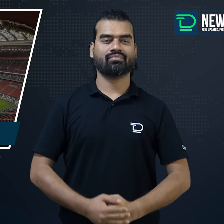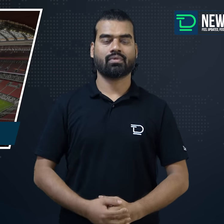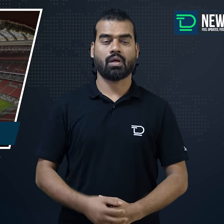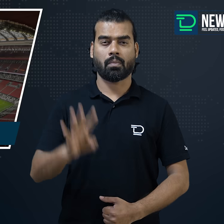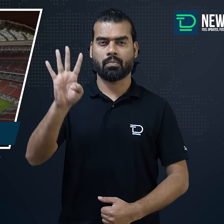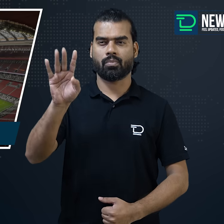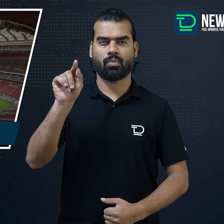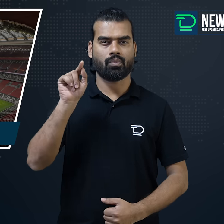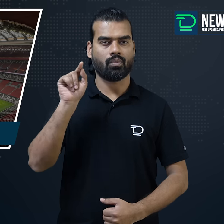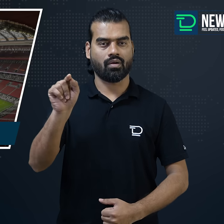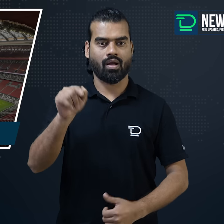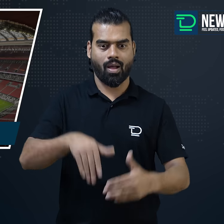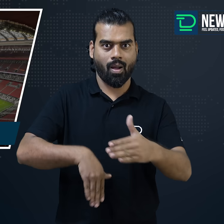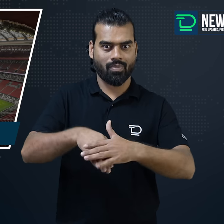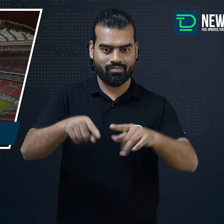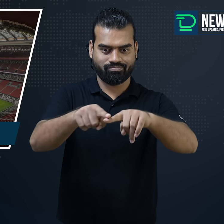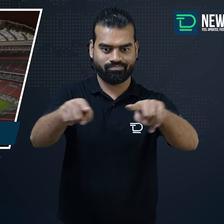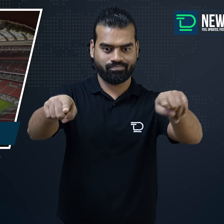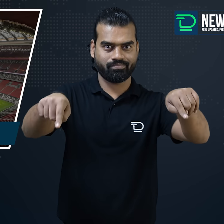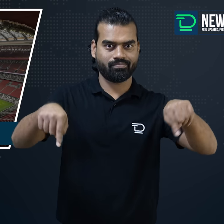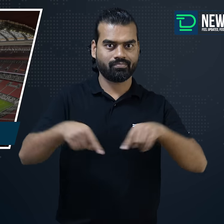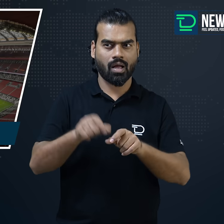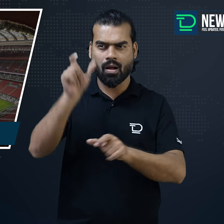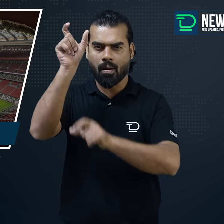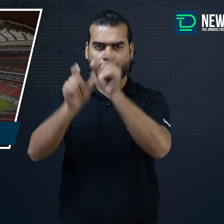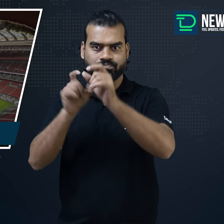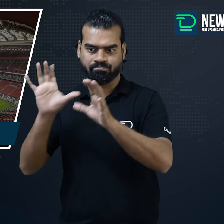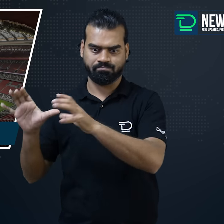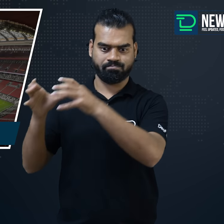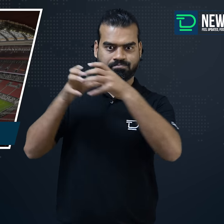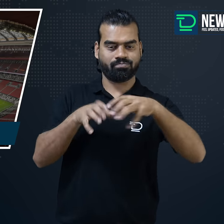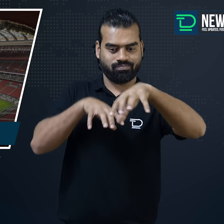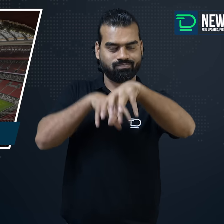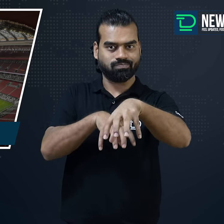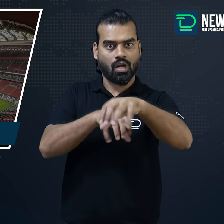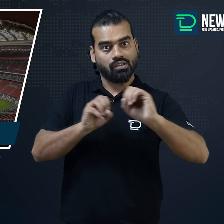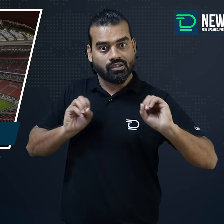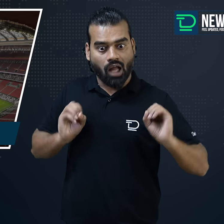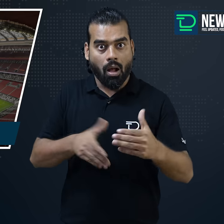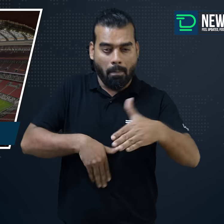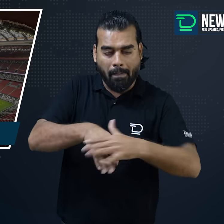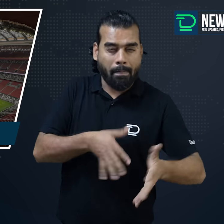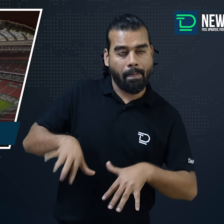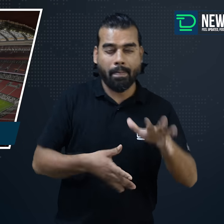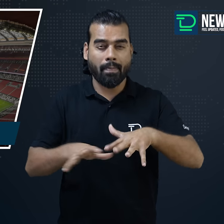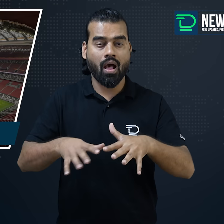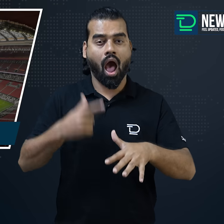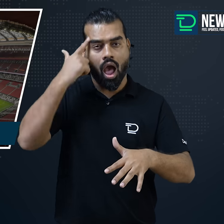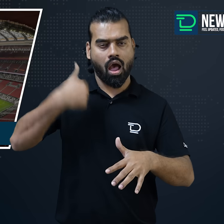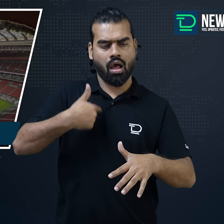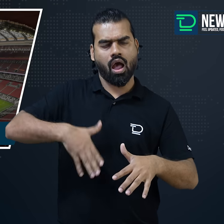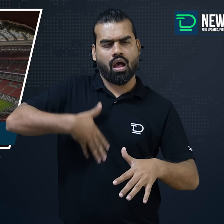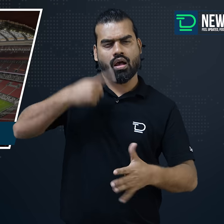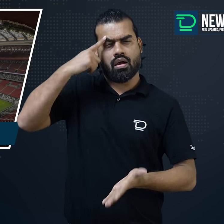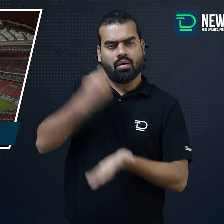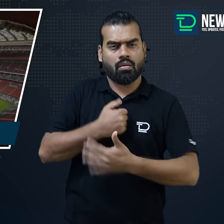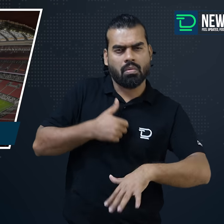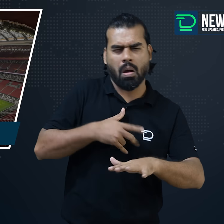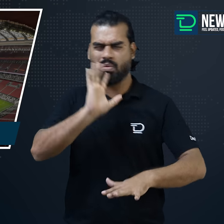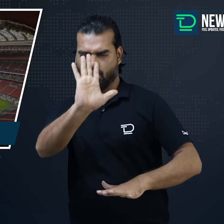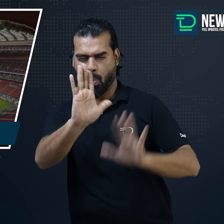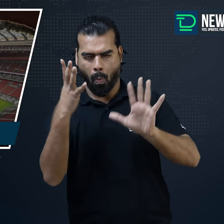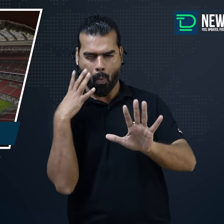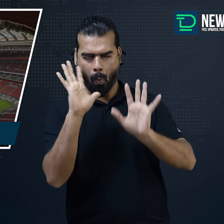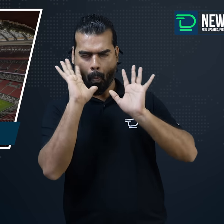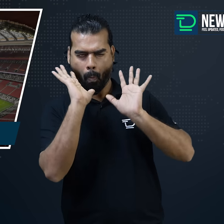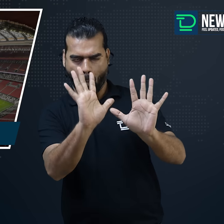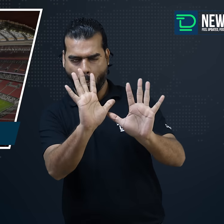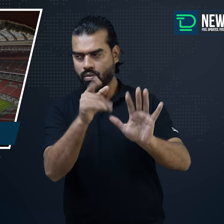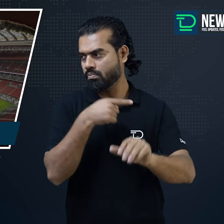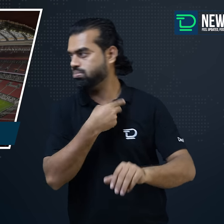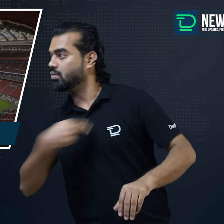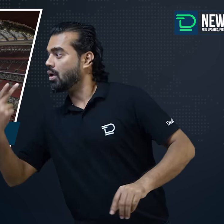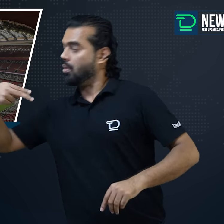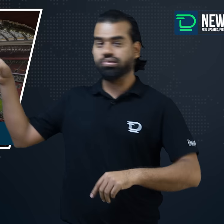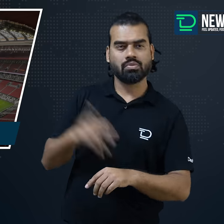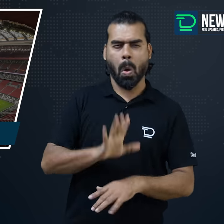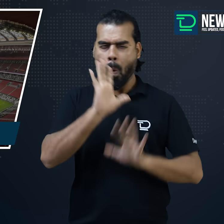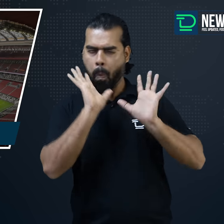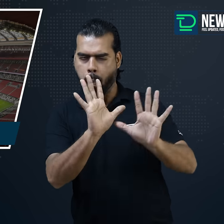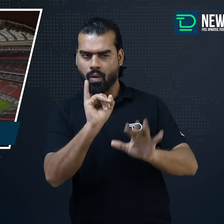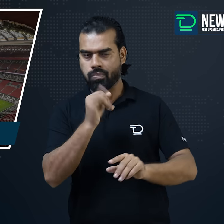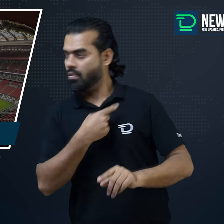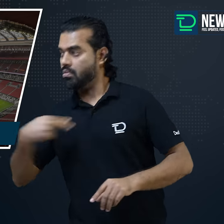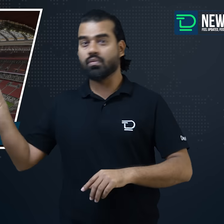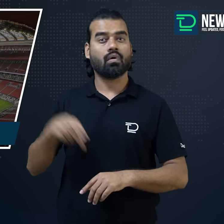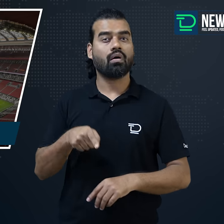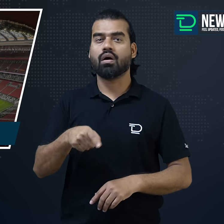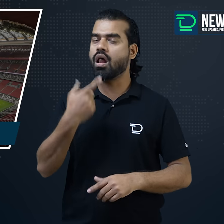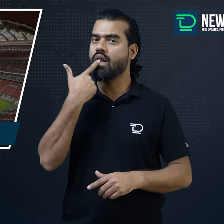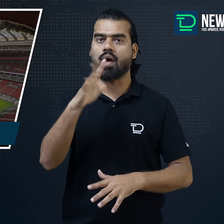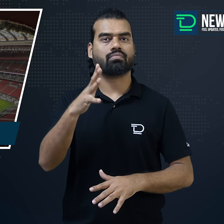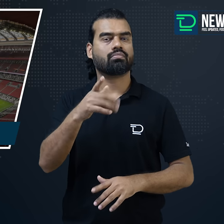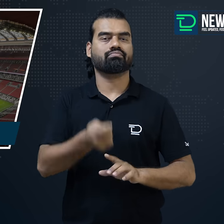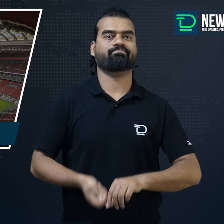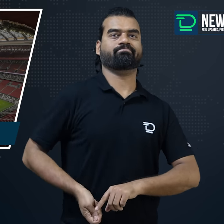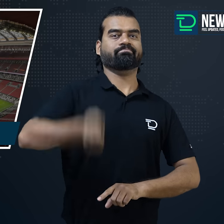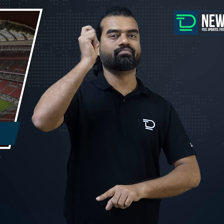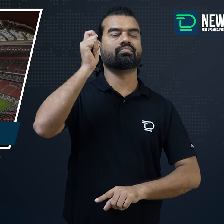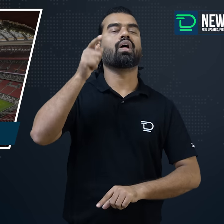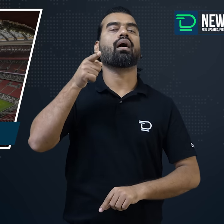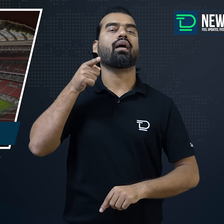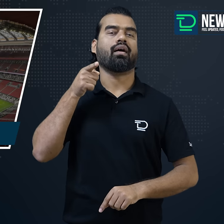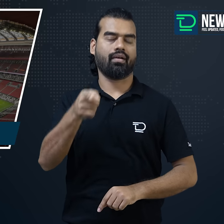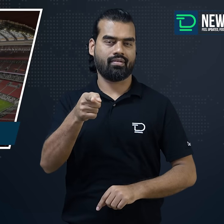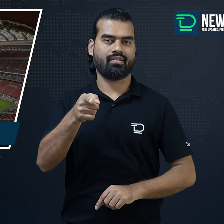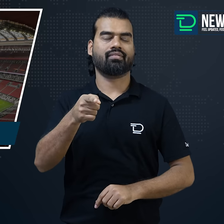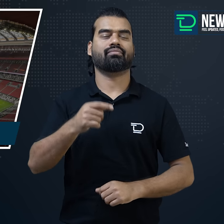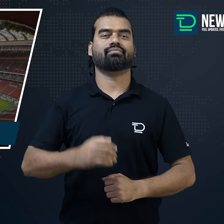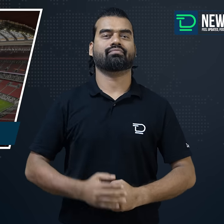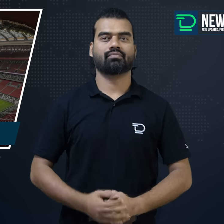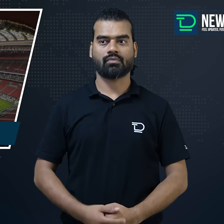4. Once the game is in progress, players cannot enter or re-enter the field,